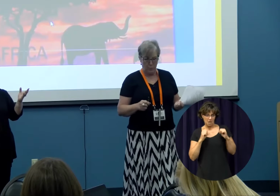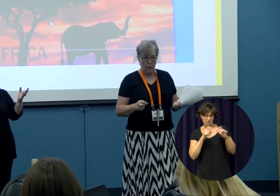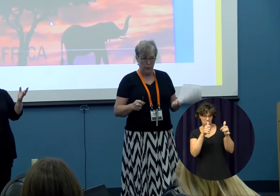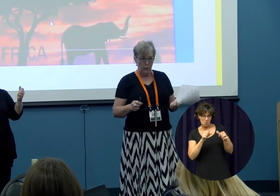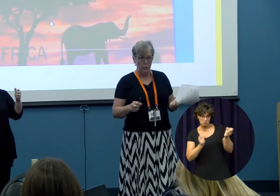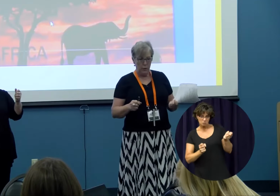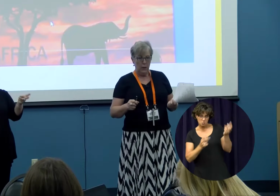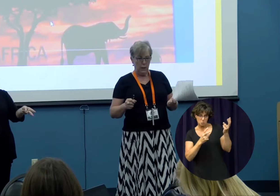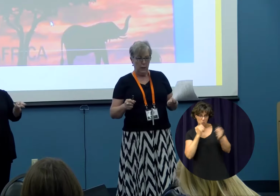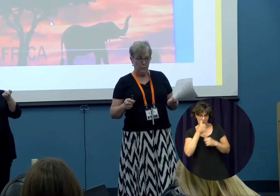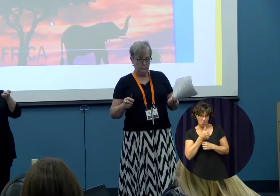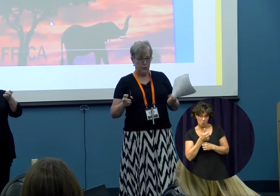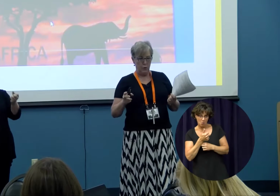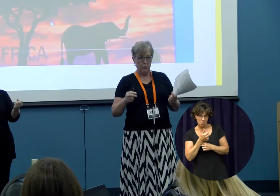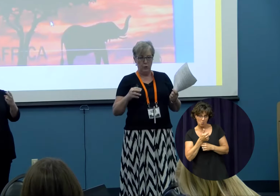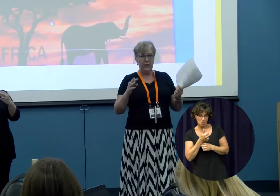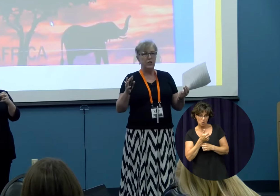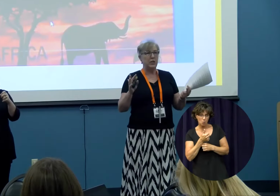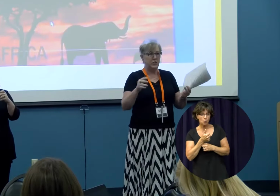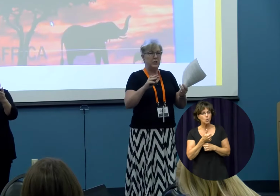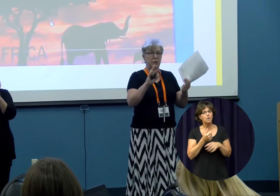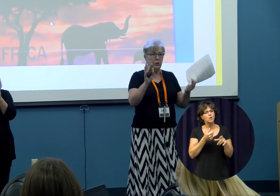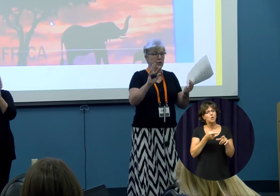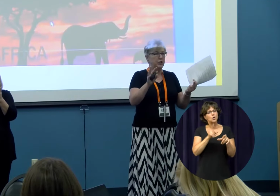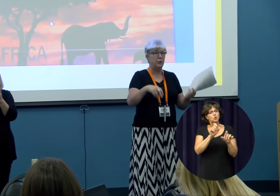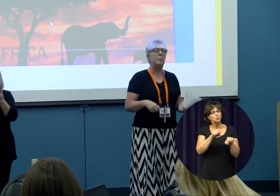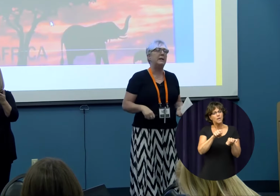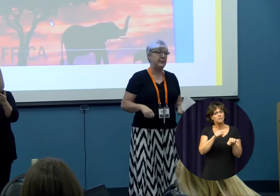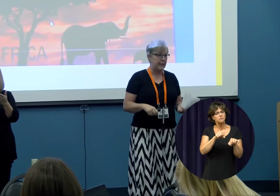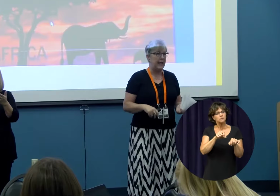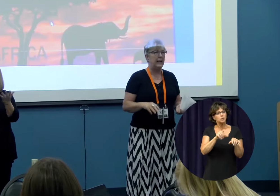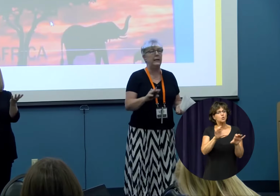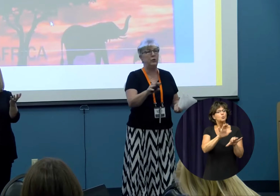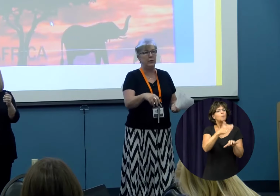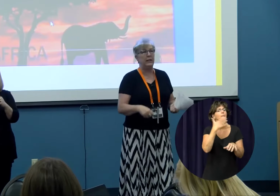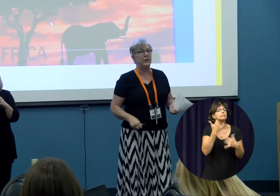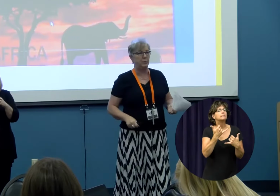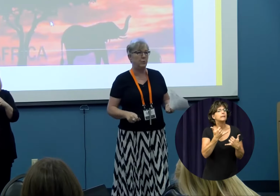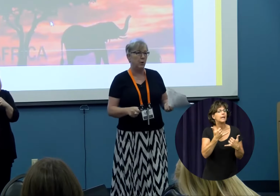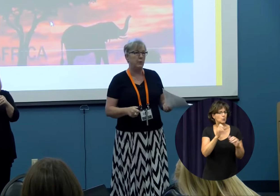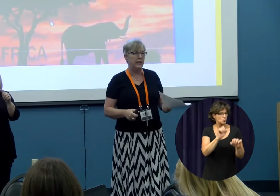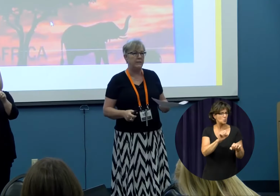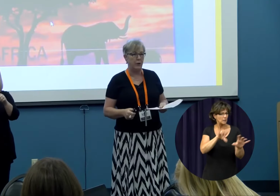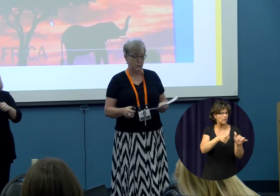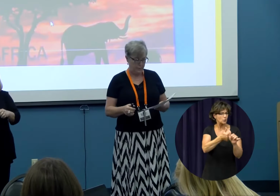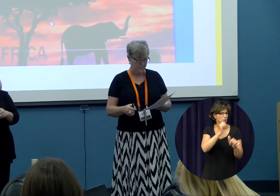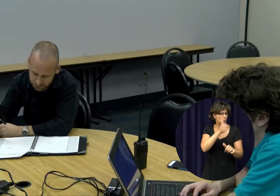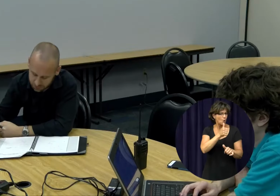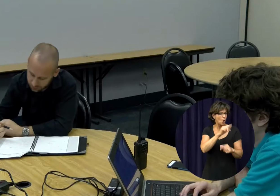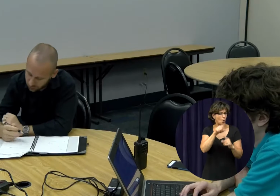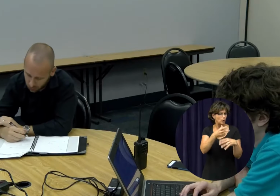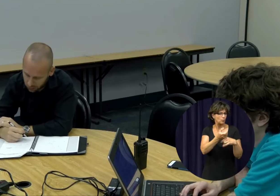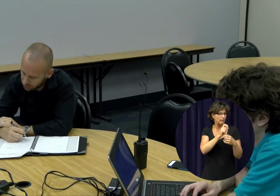Oh! Ah, yeah, um, I'm sorry about that. I was on vacation. I can post the notes tomorrow, so you can just, you can just do your best today